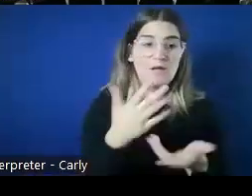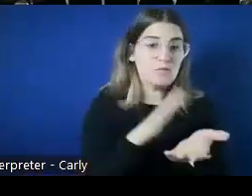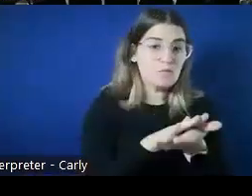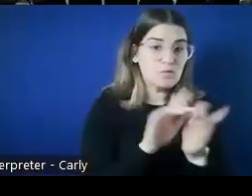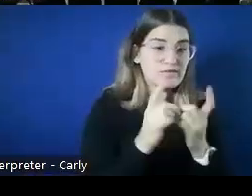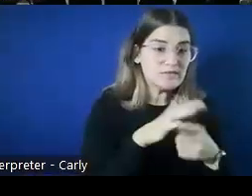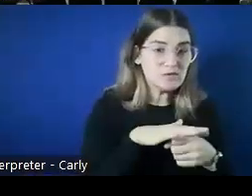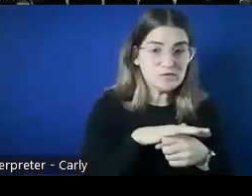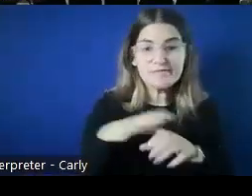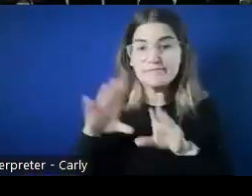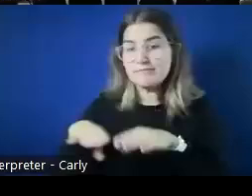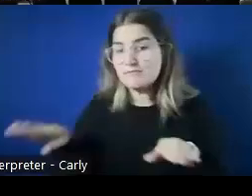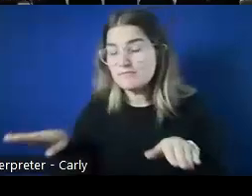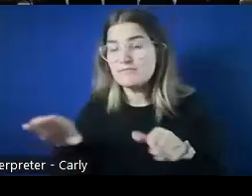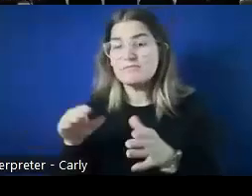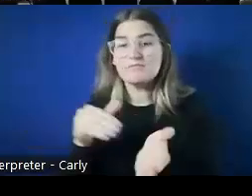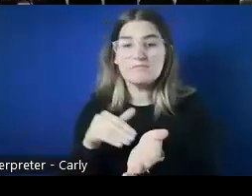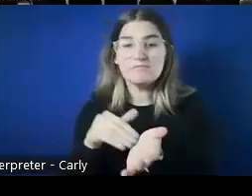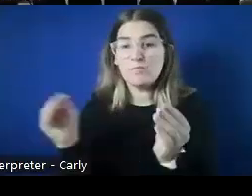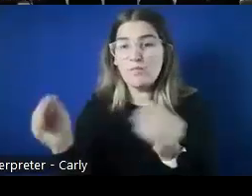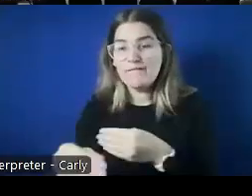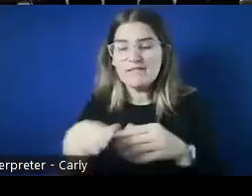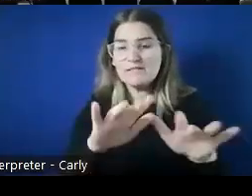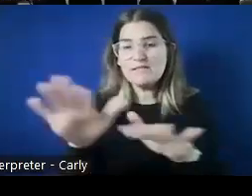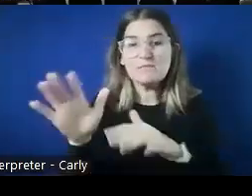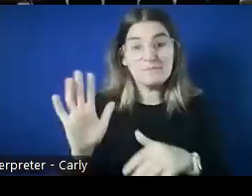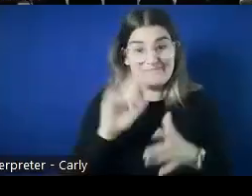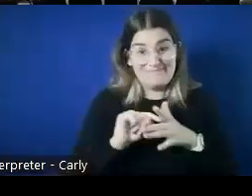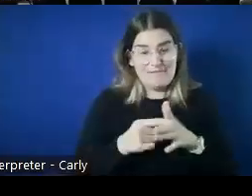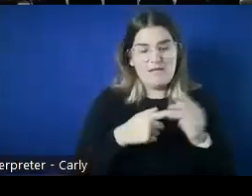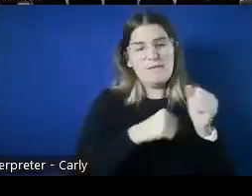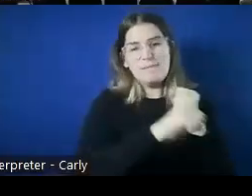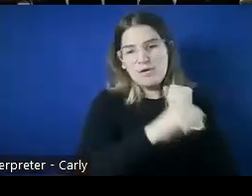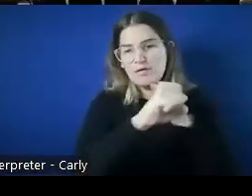did a lot with our marketing team in the beginning to help um have brochures and